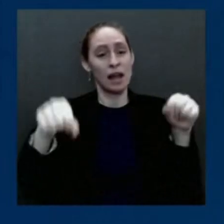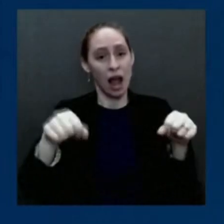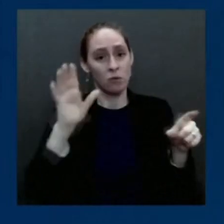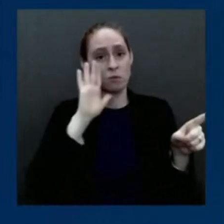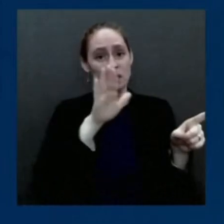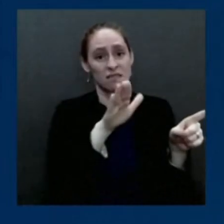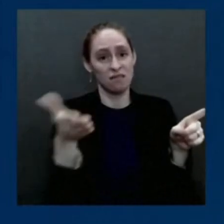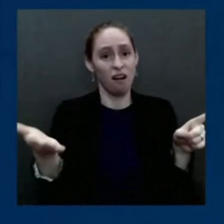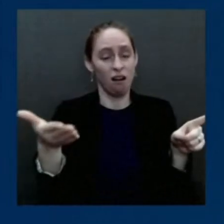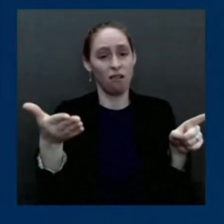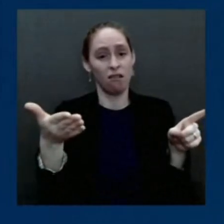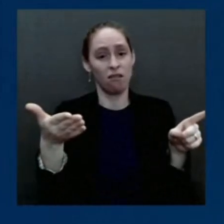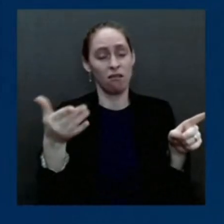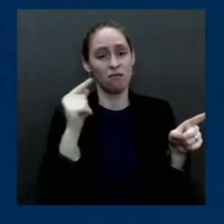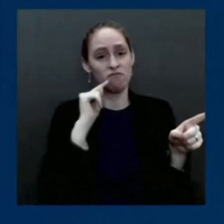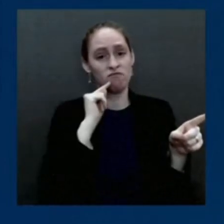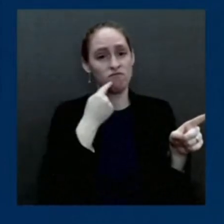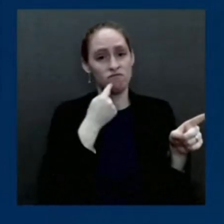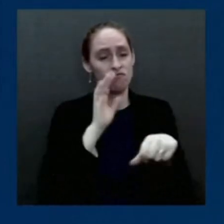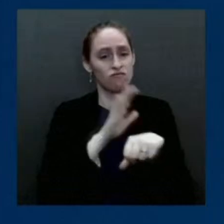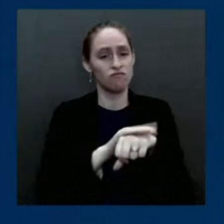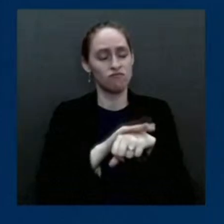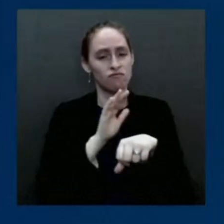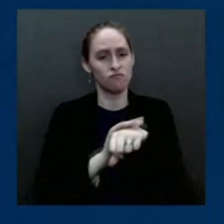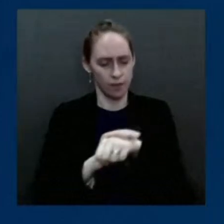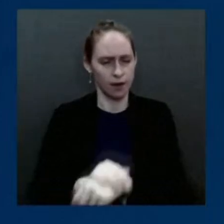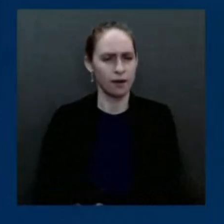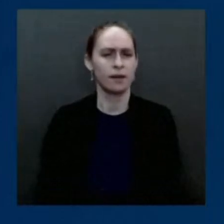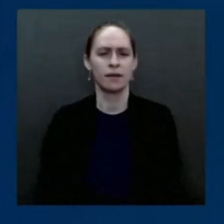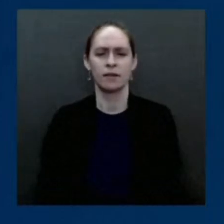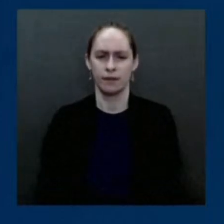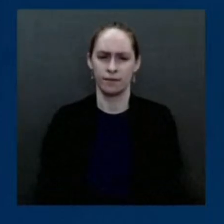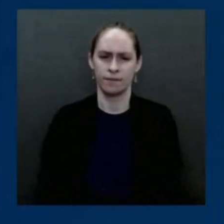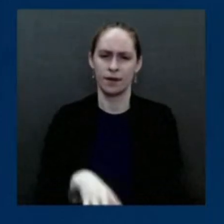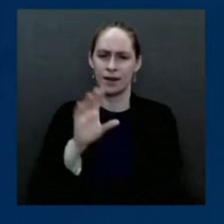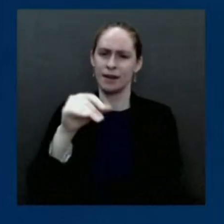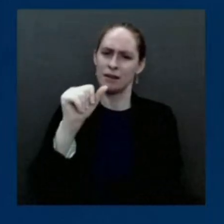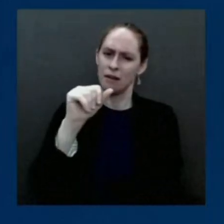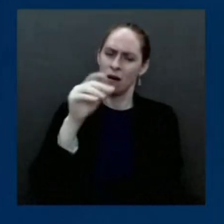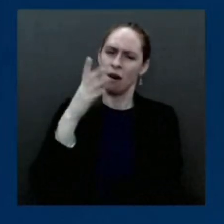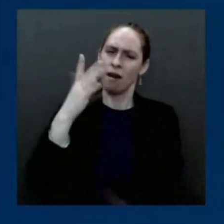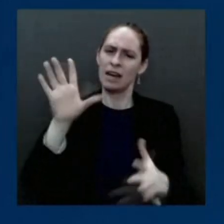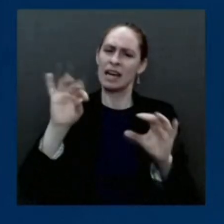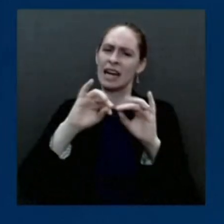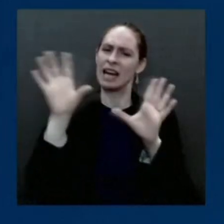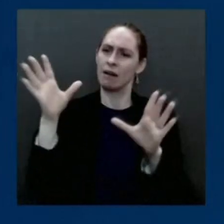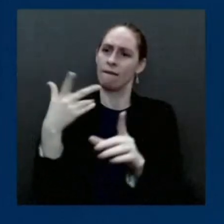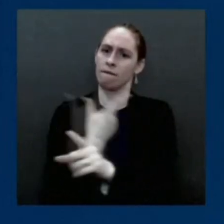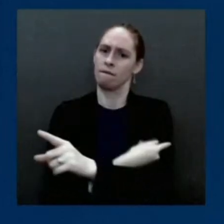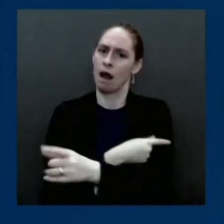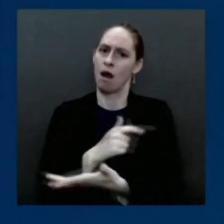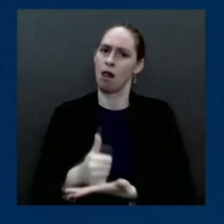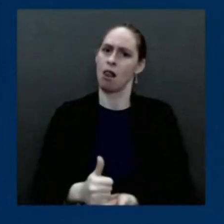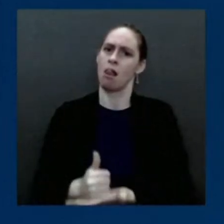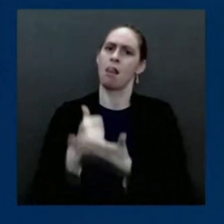FATALITY COMPARED TO PEOPLE WHO ARE UNVACCINATED YOU'RE 17 TIMES MORE LIKELY TO BE IN A HOSPITAL.